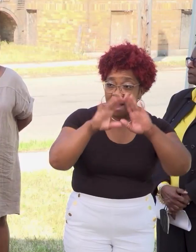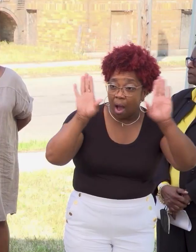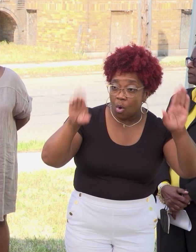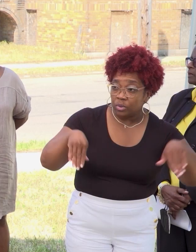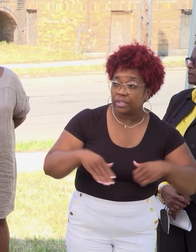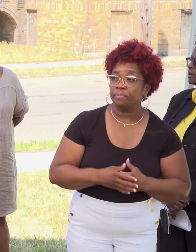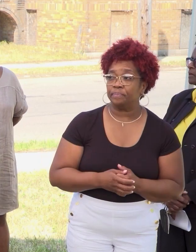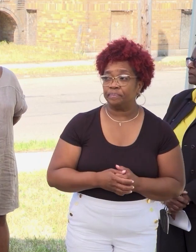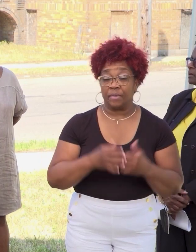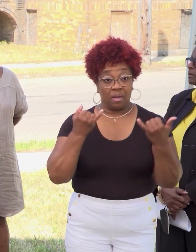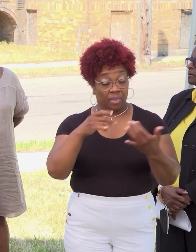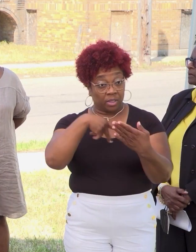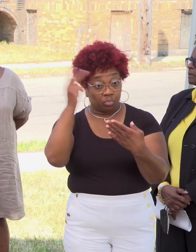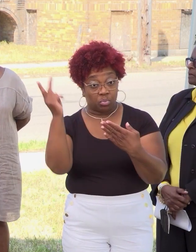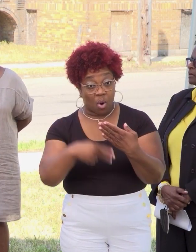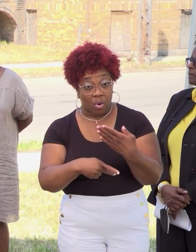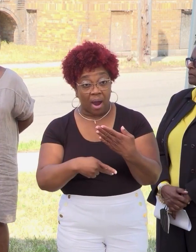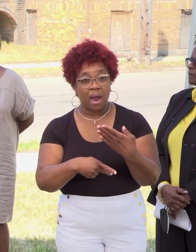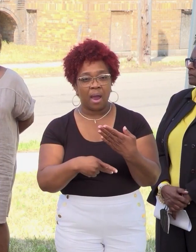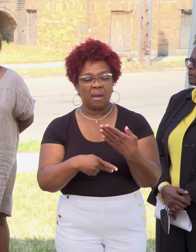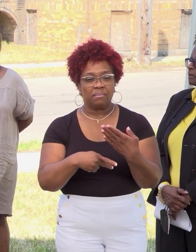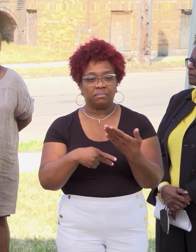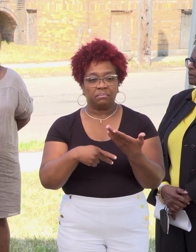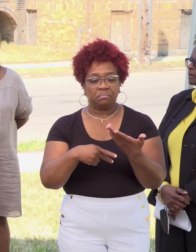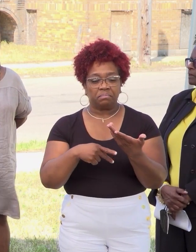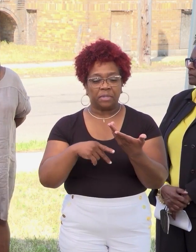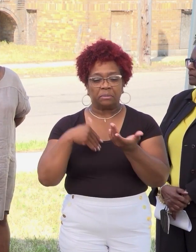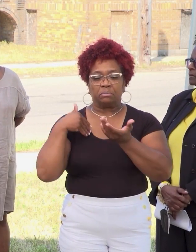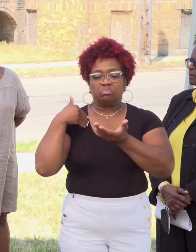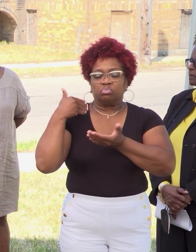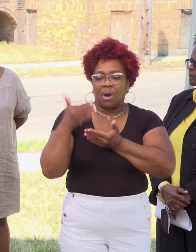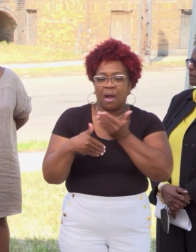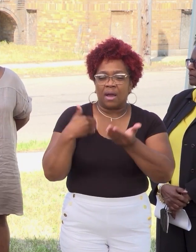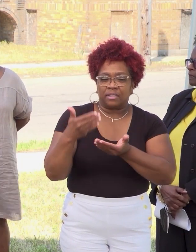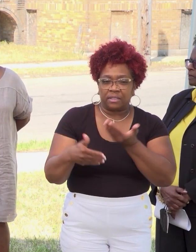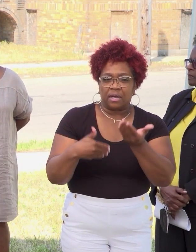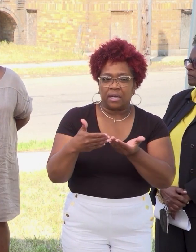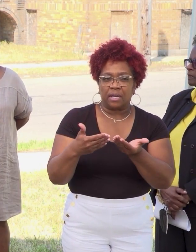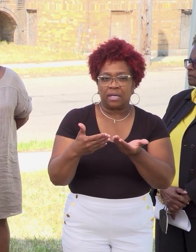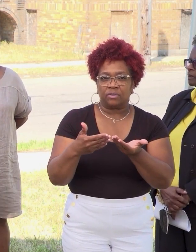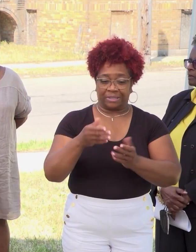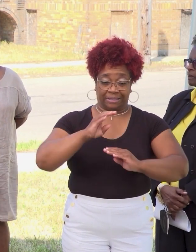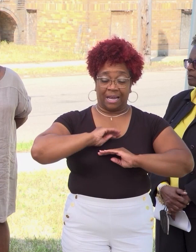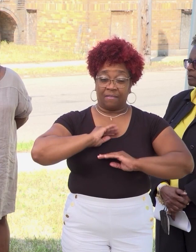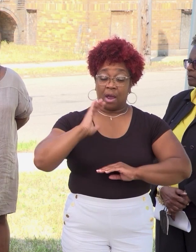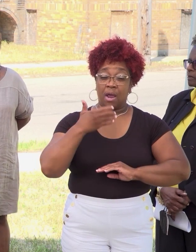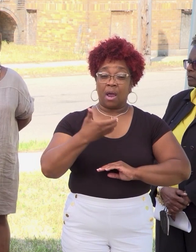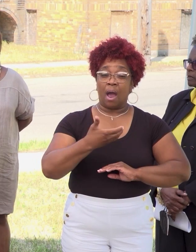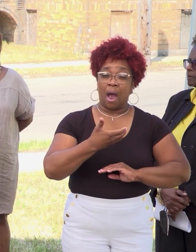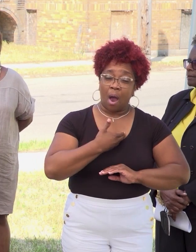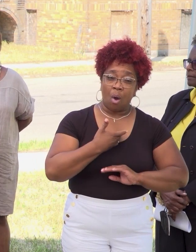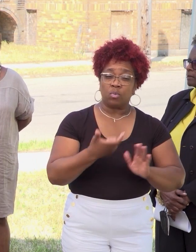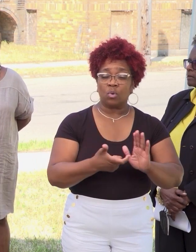PROGRAM IS A GREAT STEP TOWARDS EXECUTE OUR OBLIGATION AND RESPONSIBILITY TO IMPROVE THE